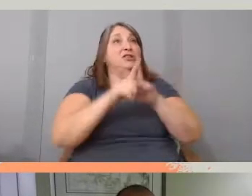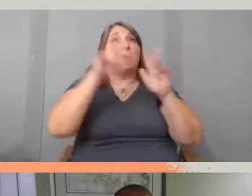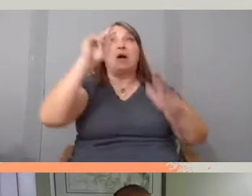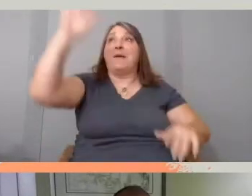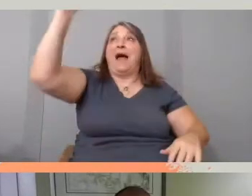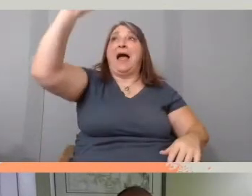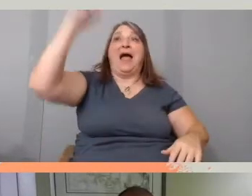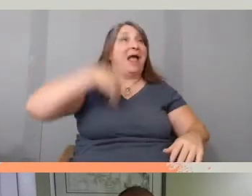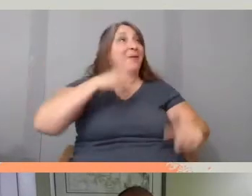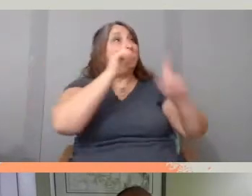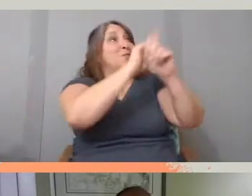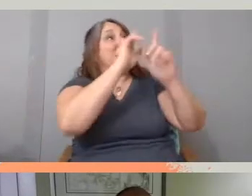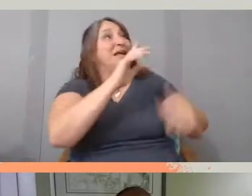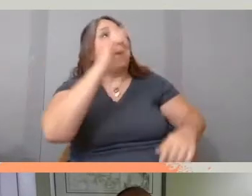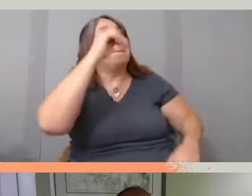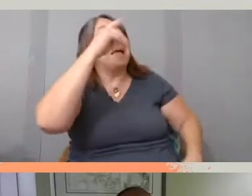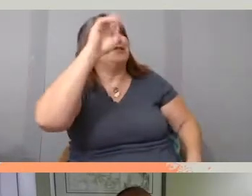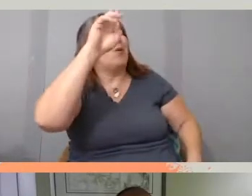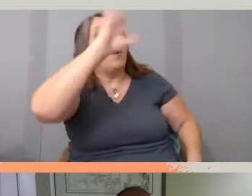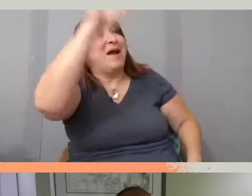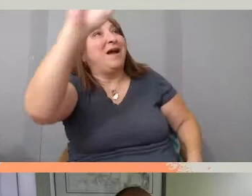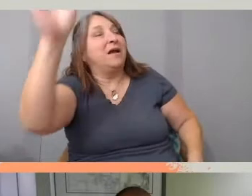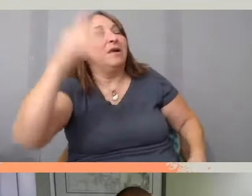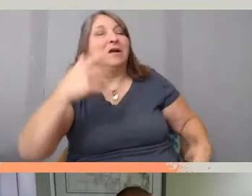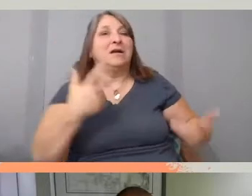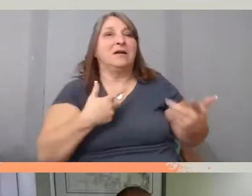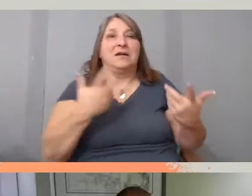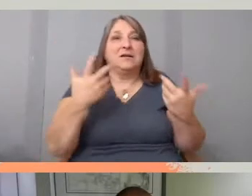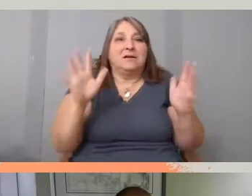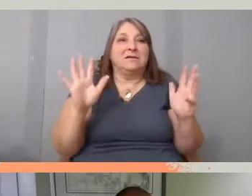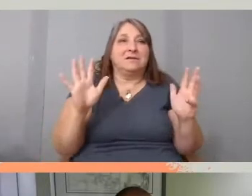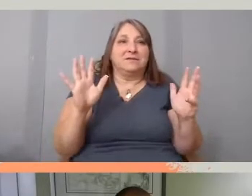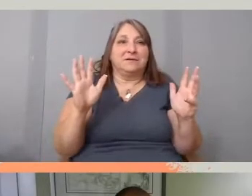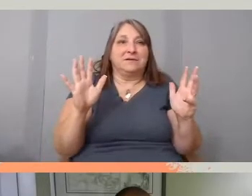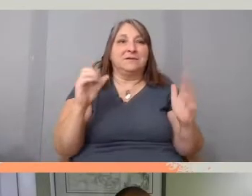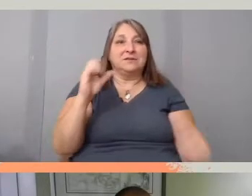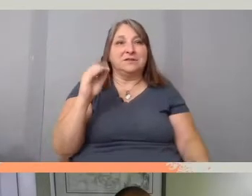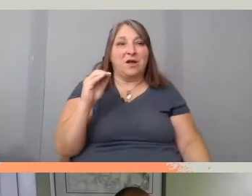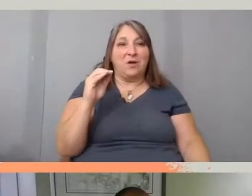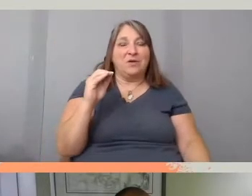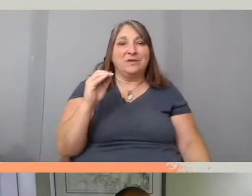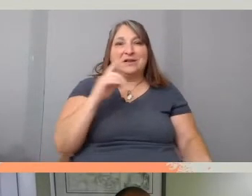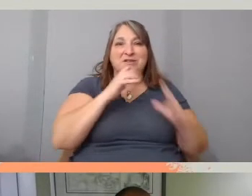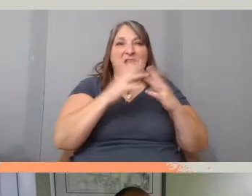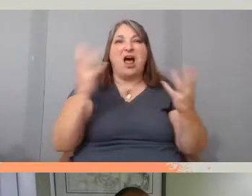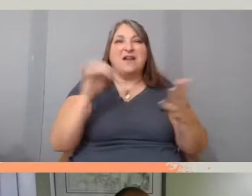"I'm gonna be your mentor." Or someone does I wanna hear it from anybody, you know? So there's a lot of that to deal with too